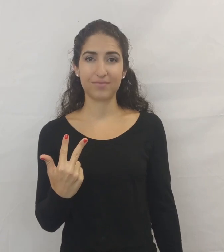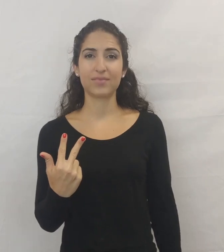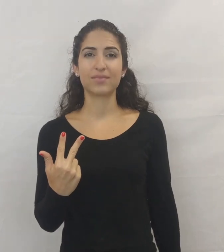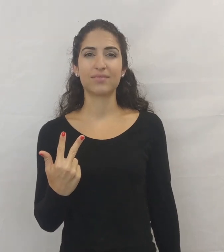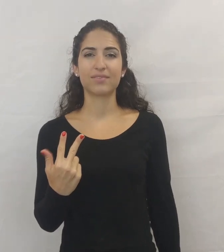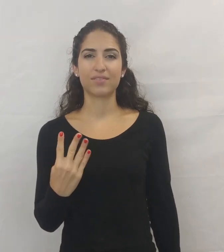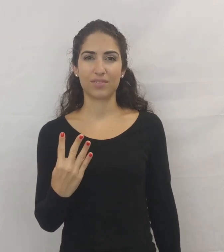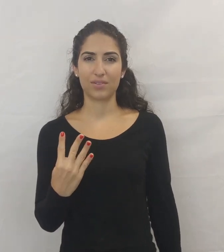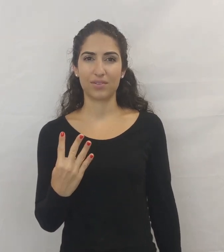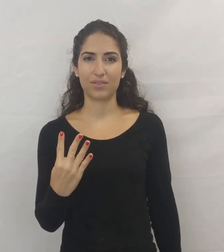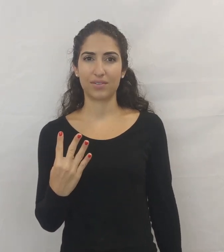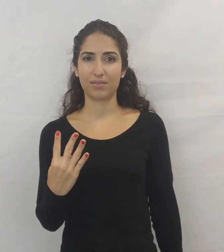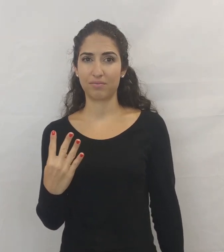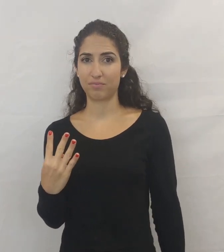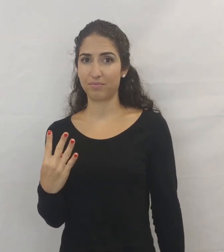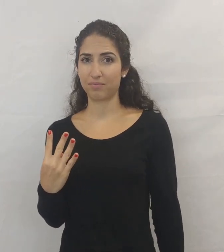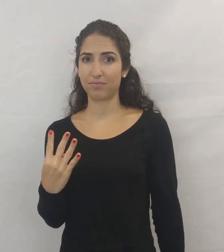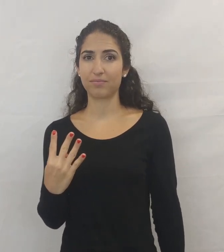4